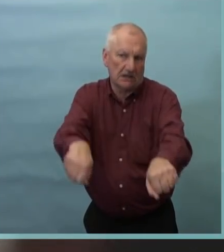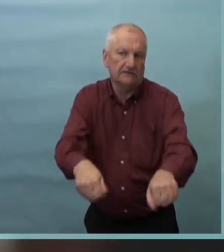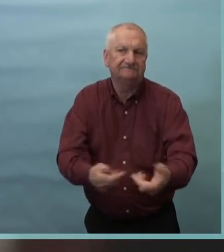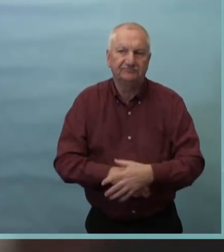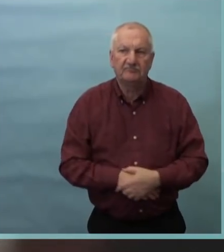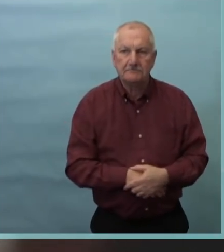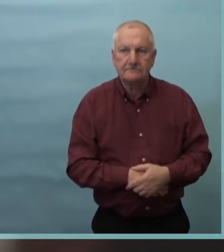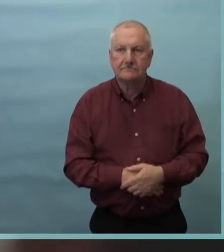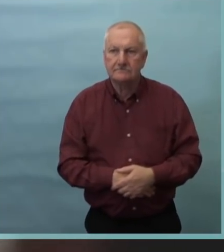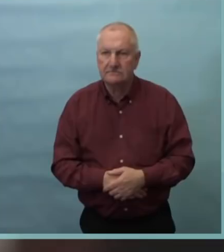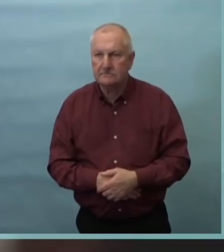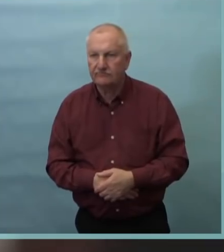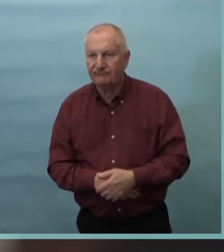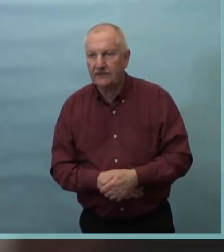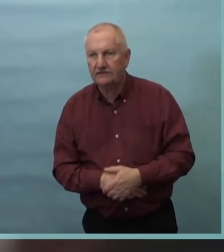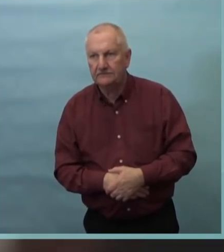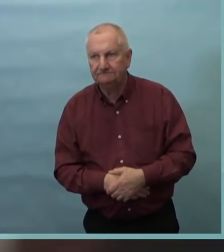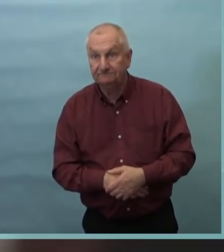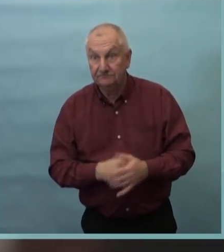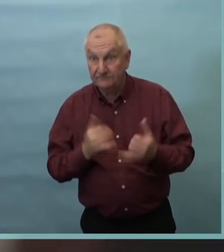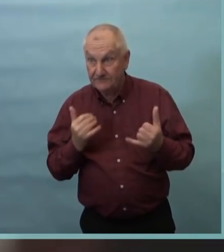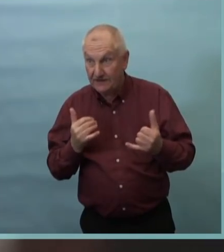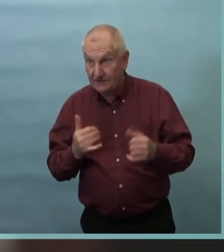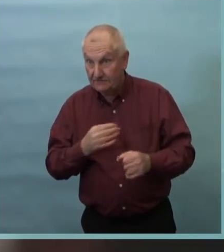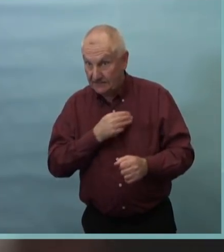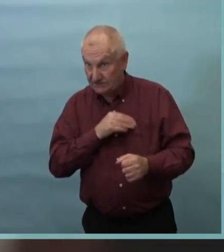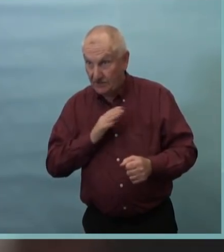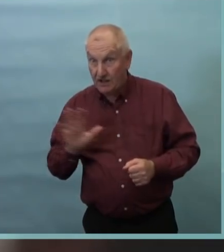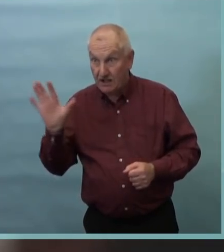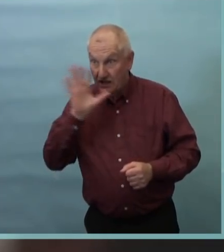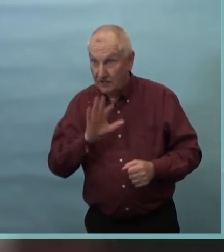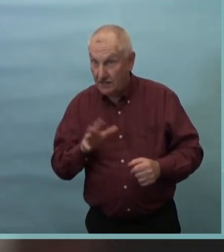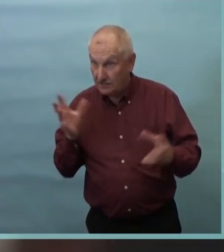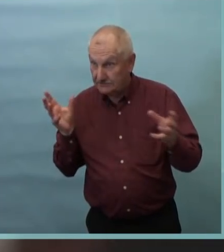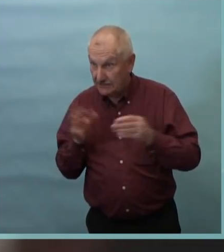hundred surgeons and they are seeing patients in their clinic they are